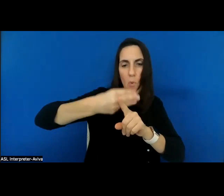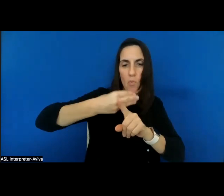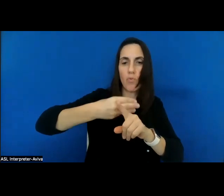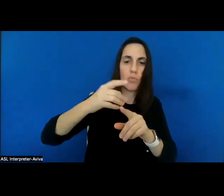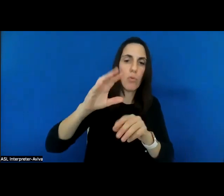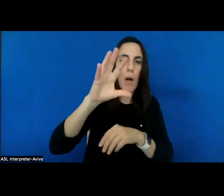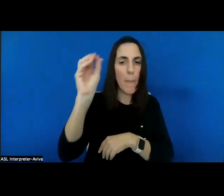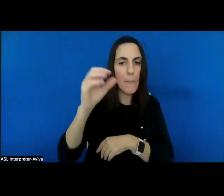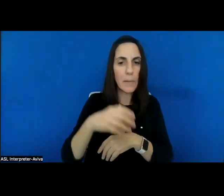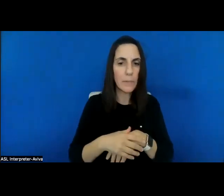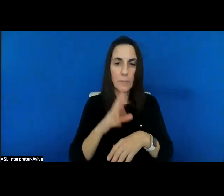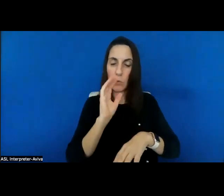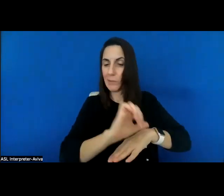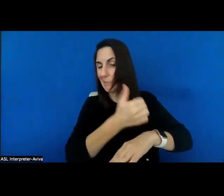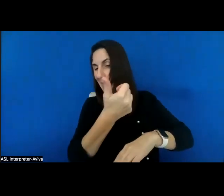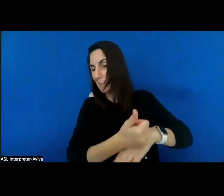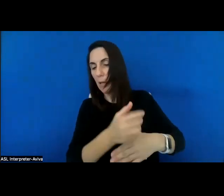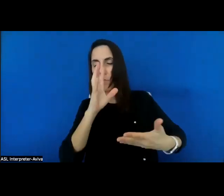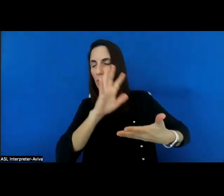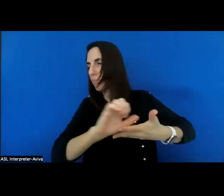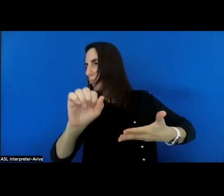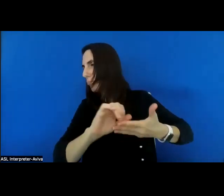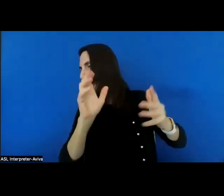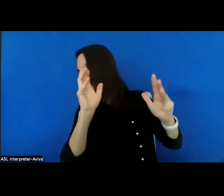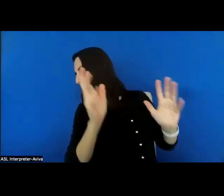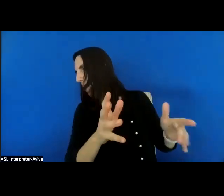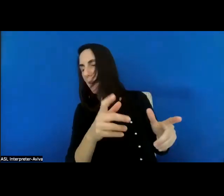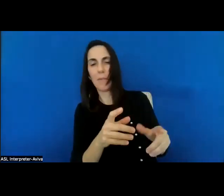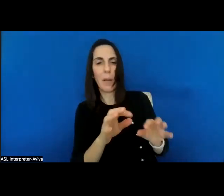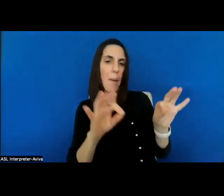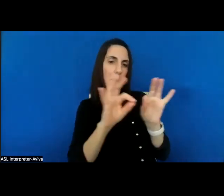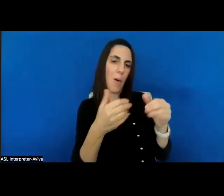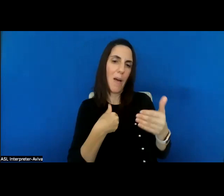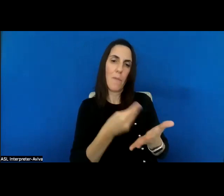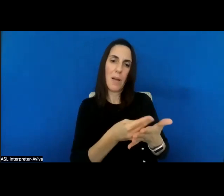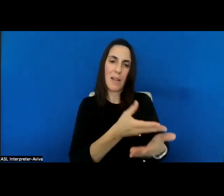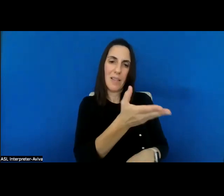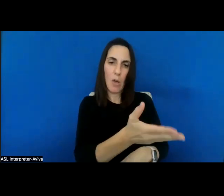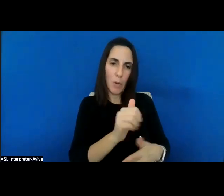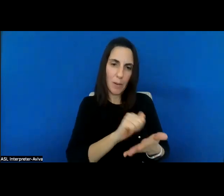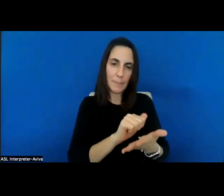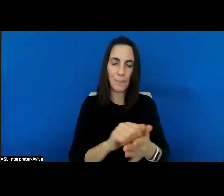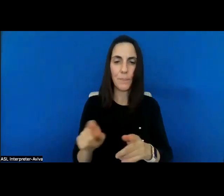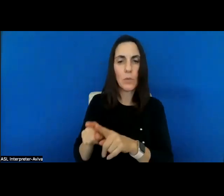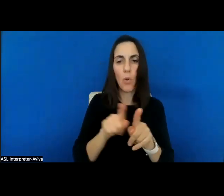and forget it as long as you have money and same with funding your account you can actually